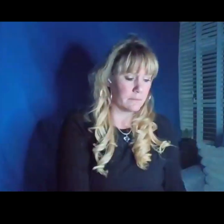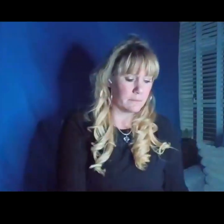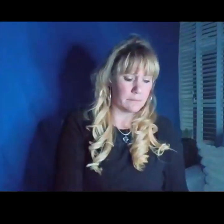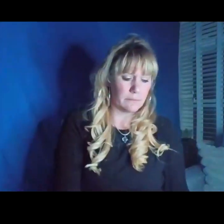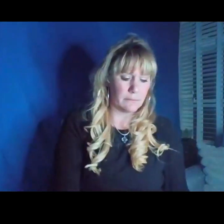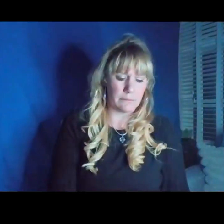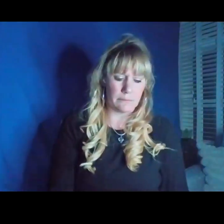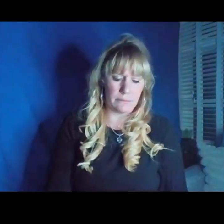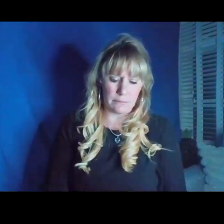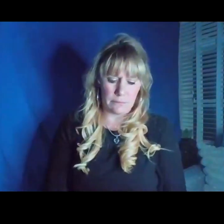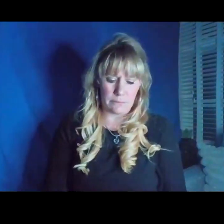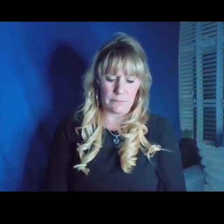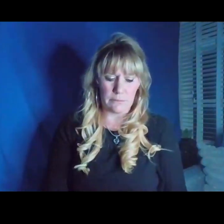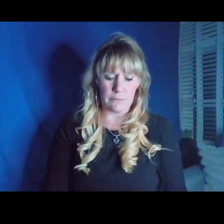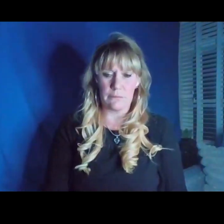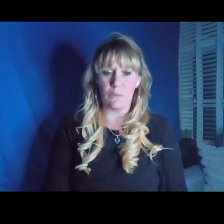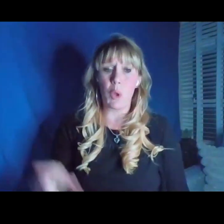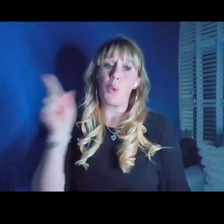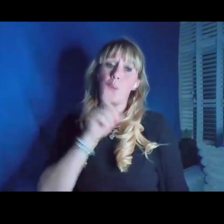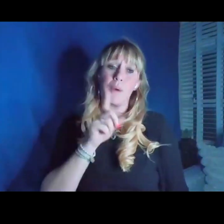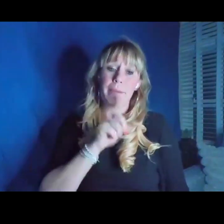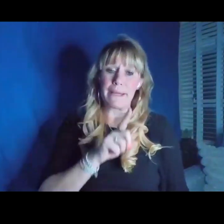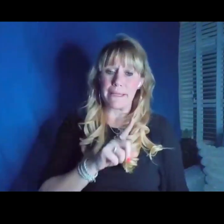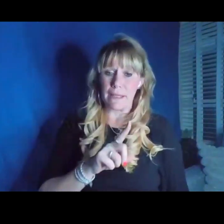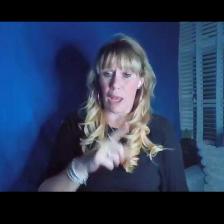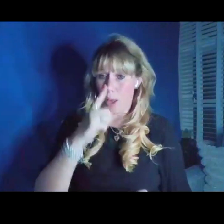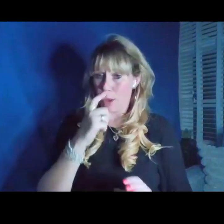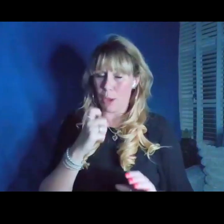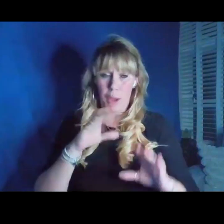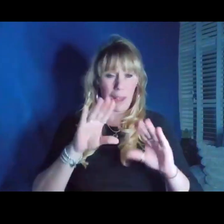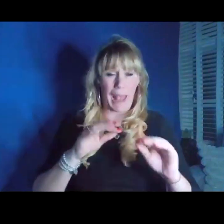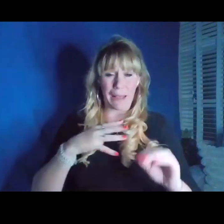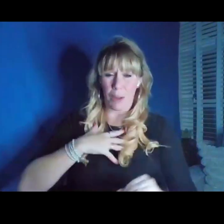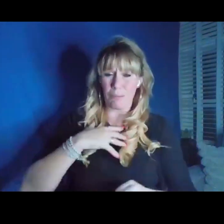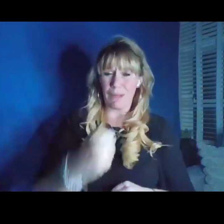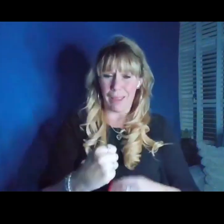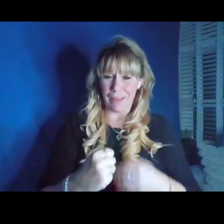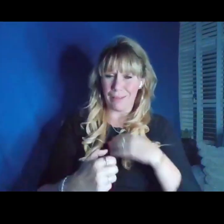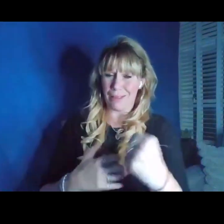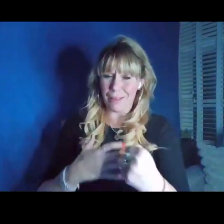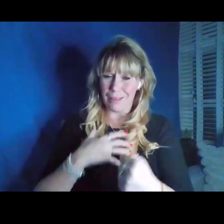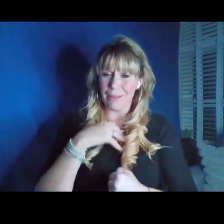Women! gotta stop taking all the blame,